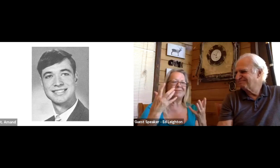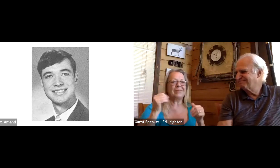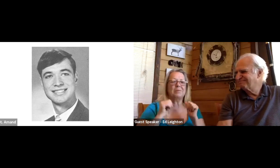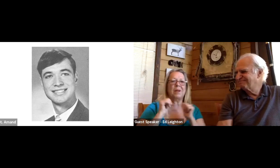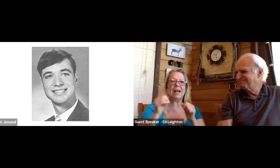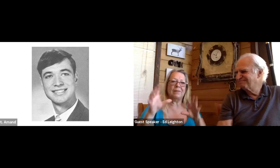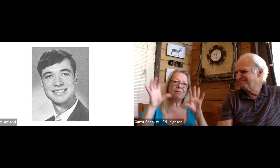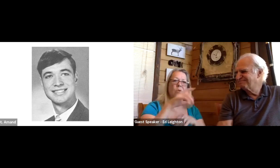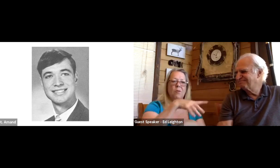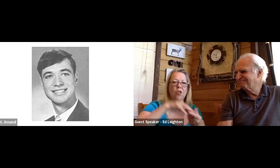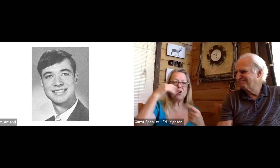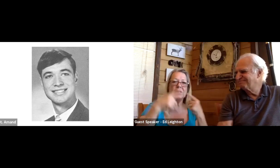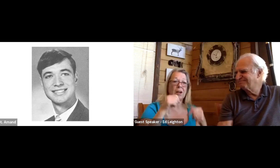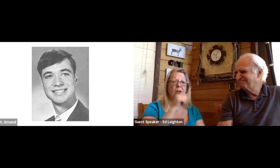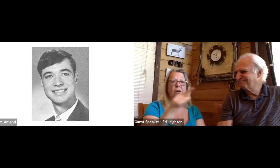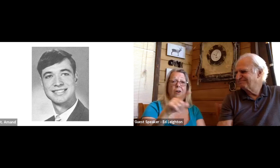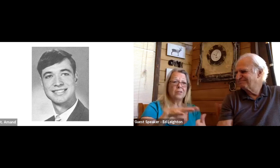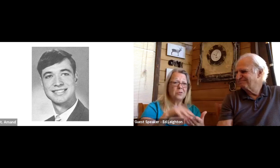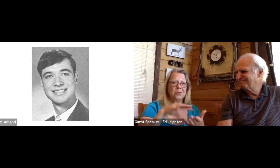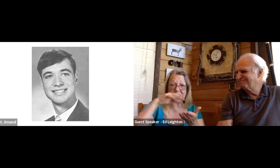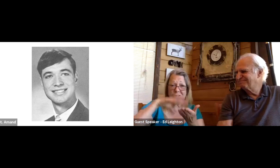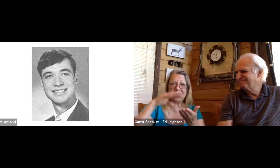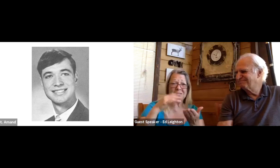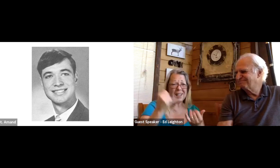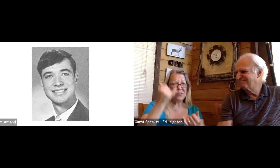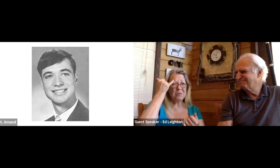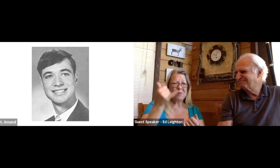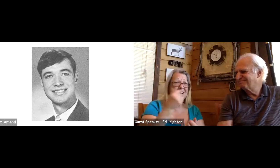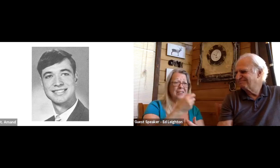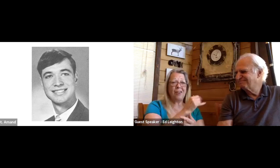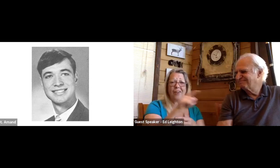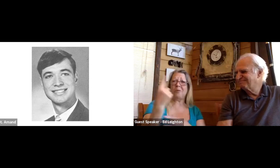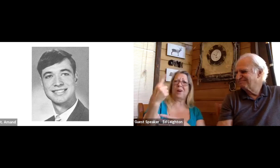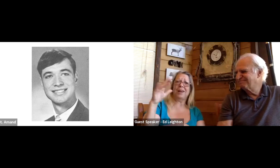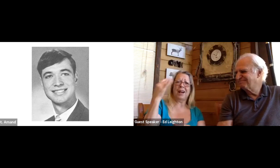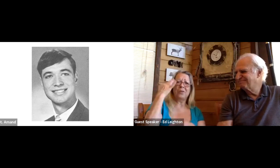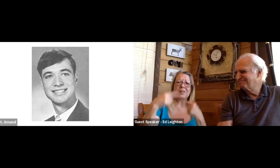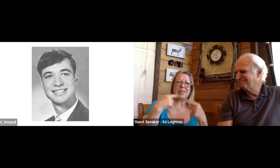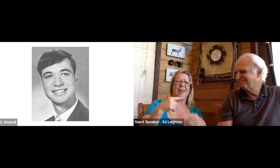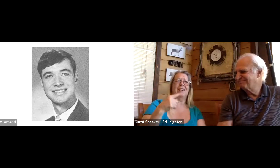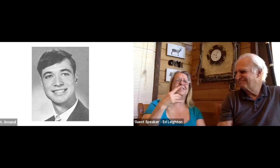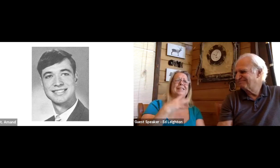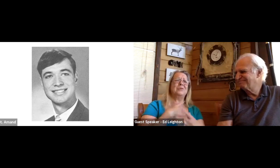So what he did was he decided to set up a drama group or a club and get them to learn some sign language.